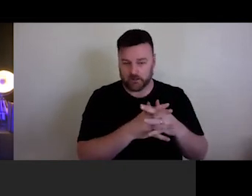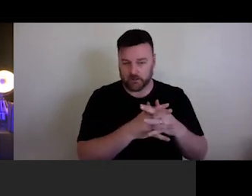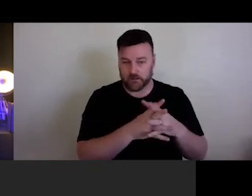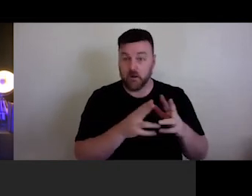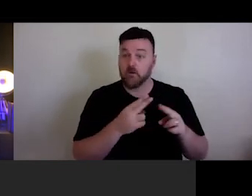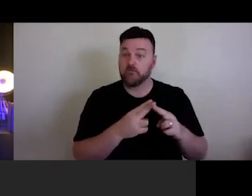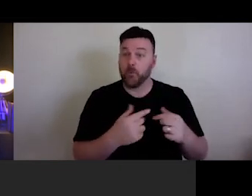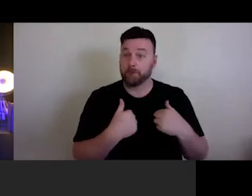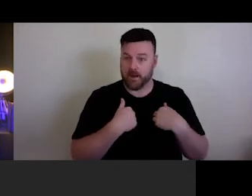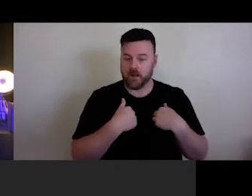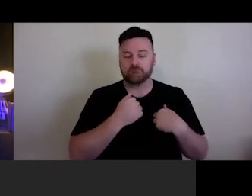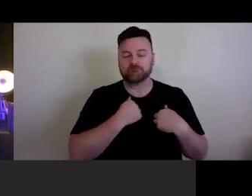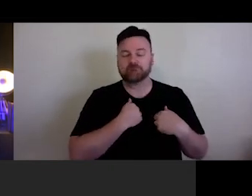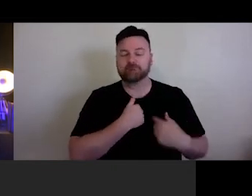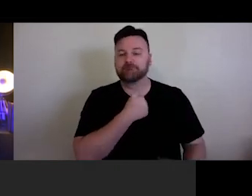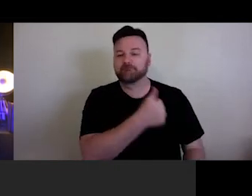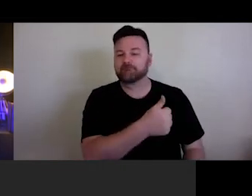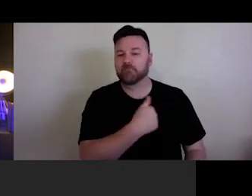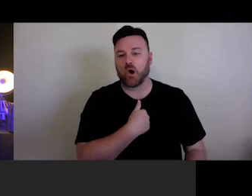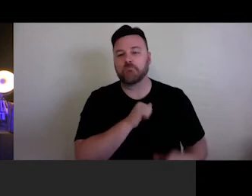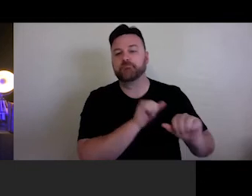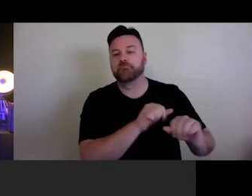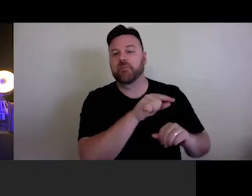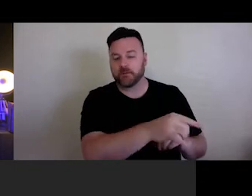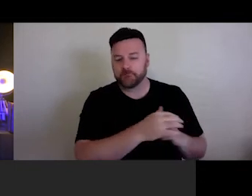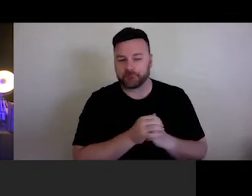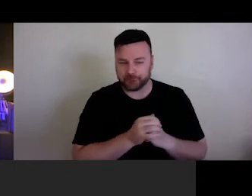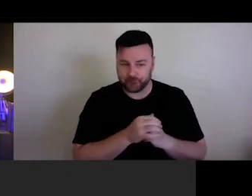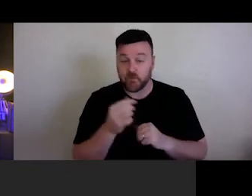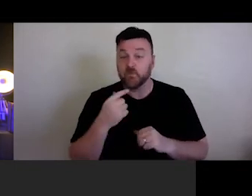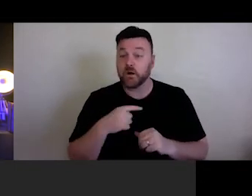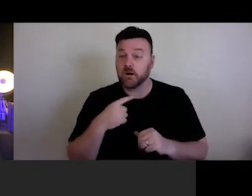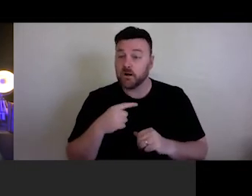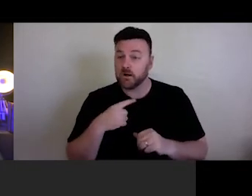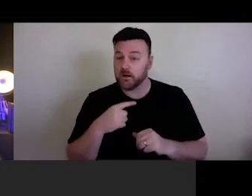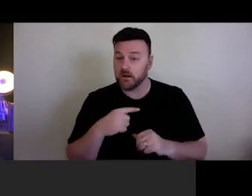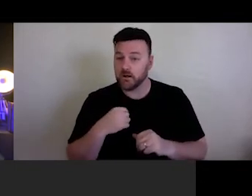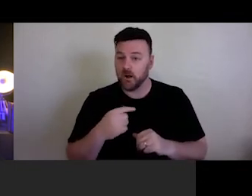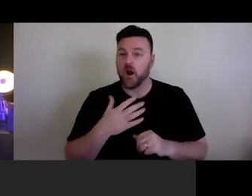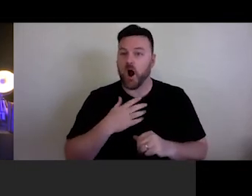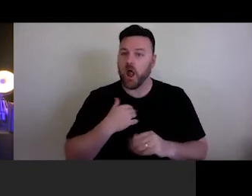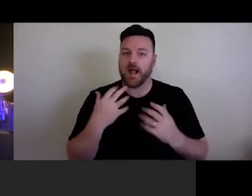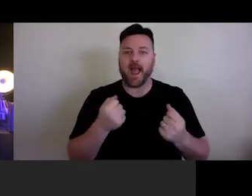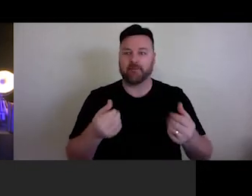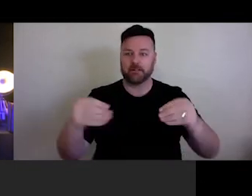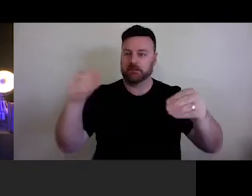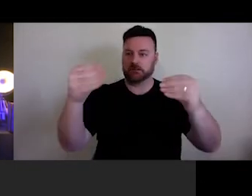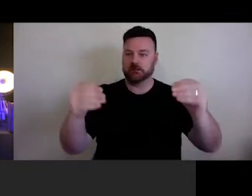like the hardware model a bit more. And my reasons for that is because I like having a physical piece of equipment in front of me and I also